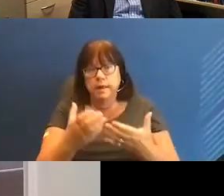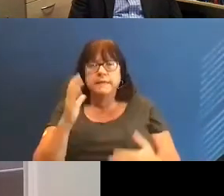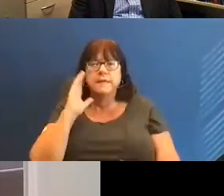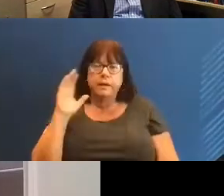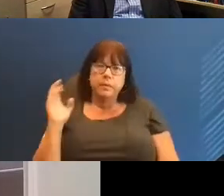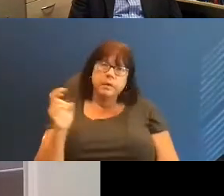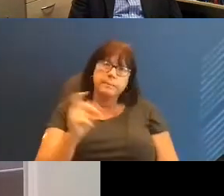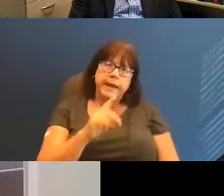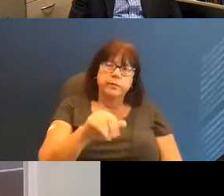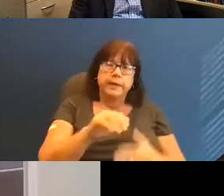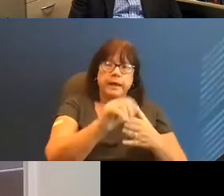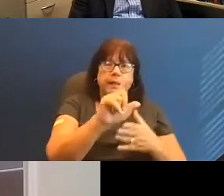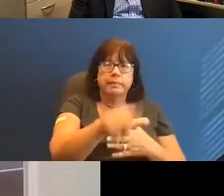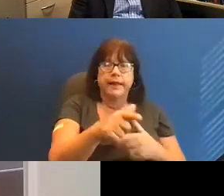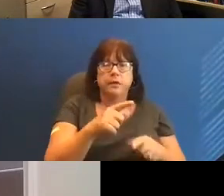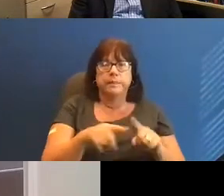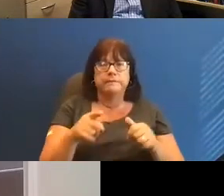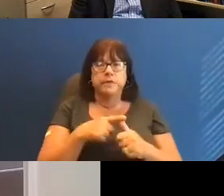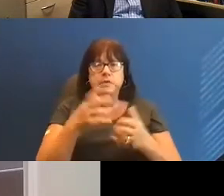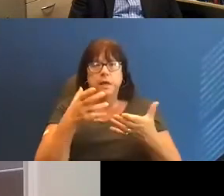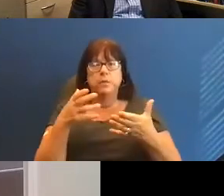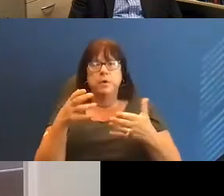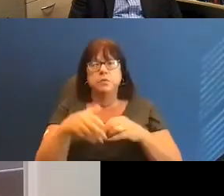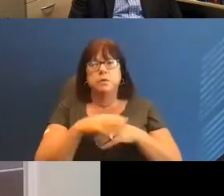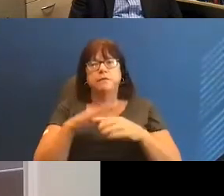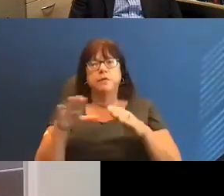but for now I want to cover some basic info about OER, so I'll go back to my powerpoint.